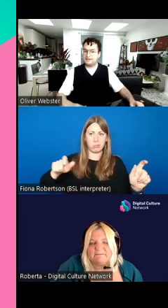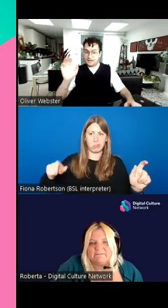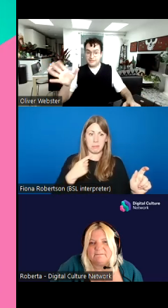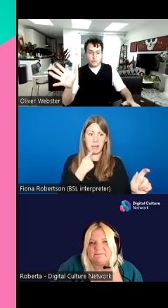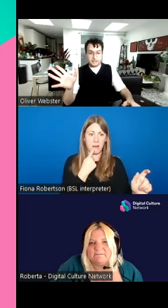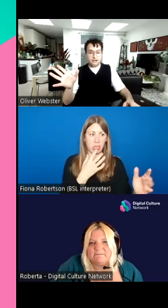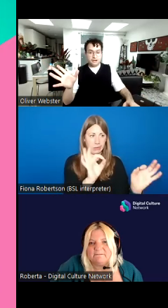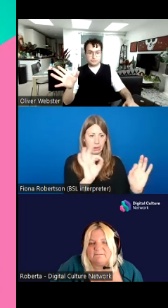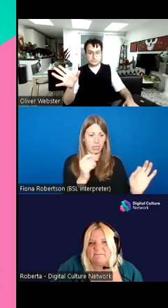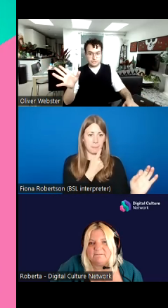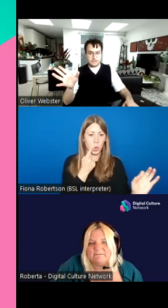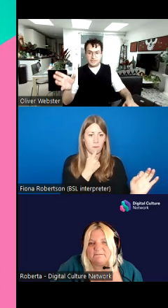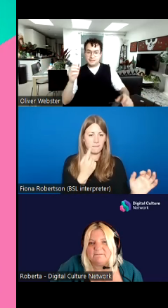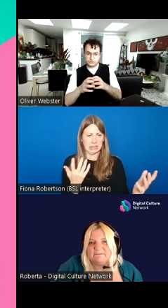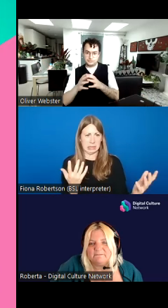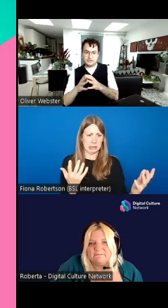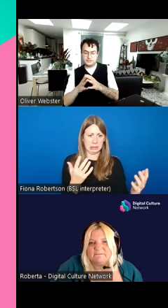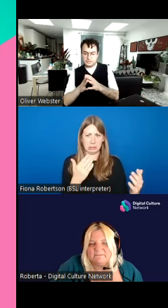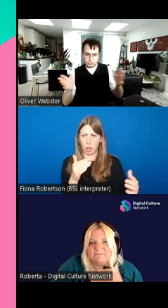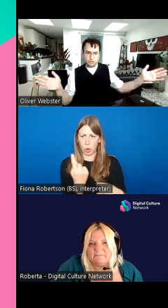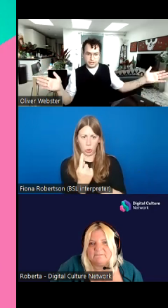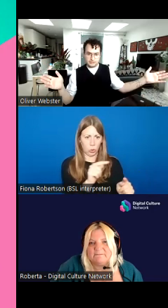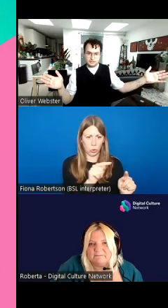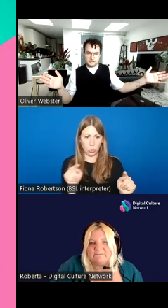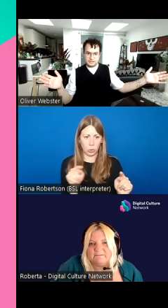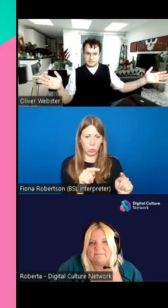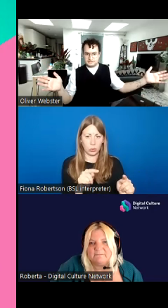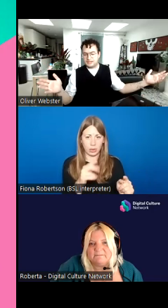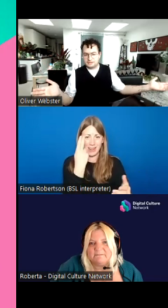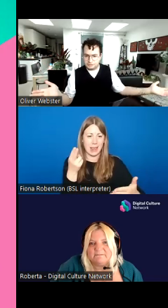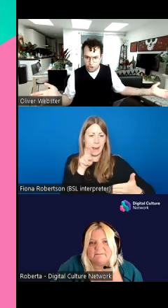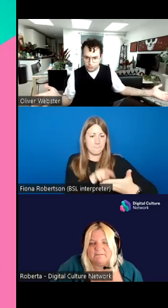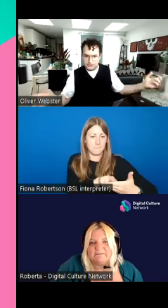If they're the only character on-screen and they've just been talking, then no.